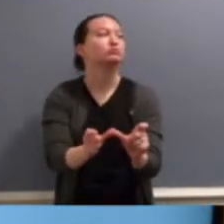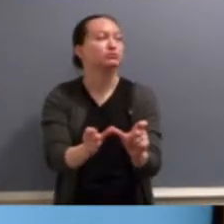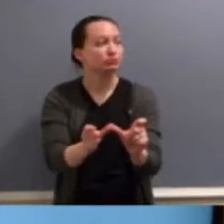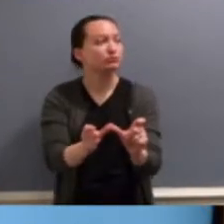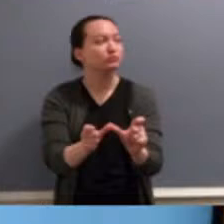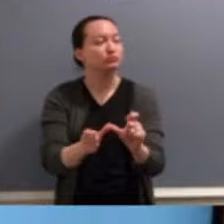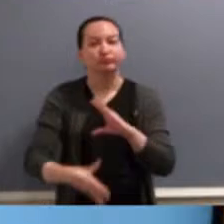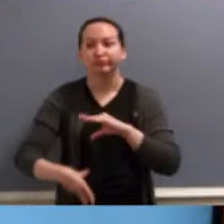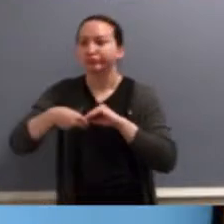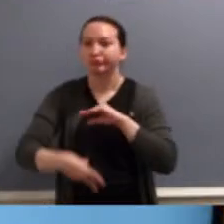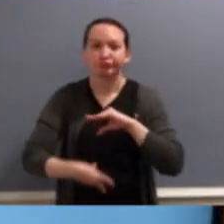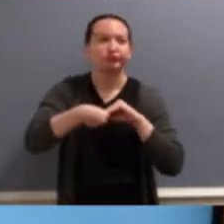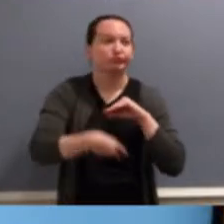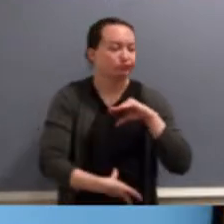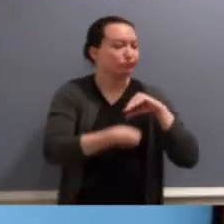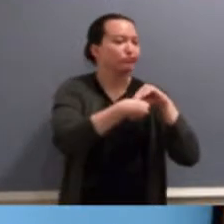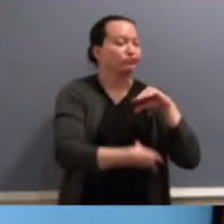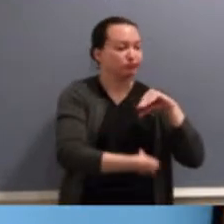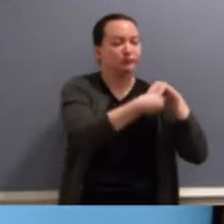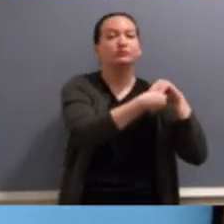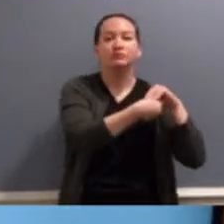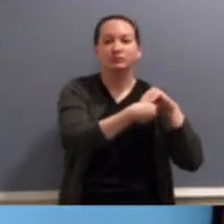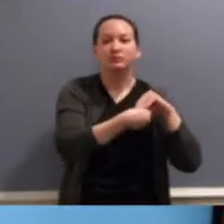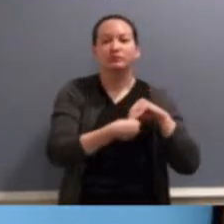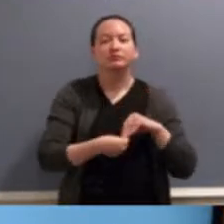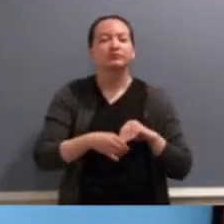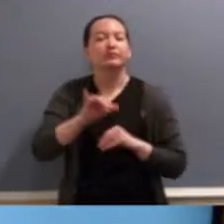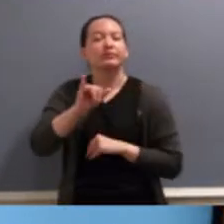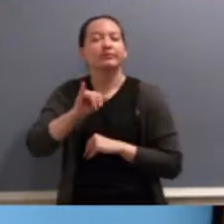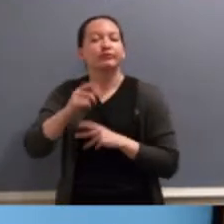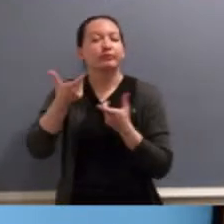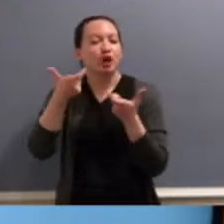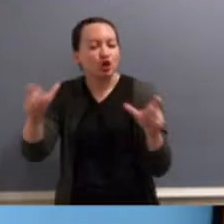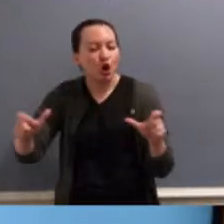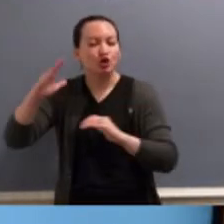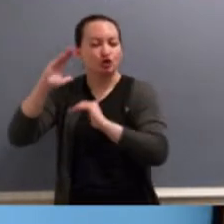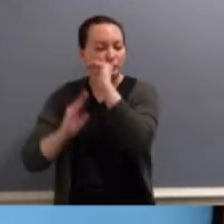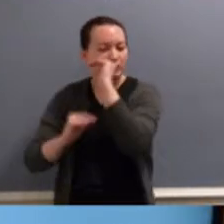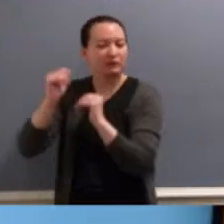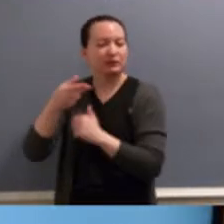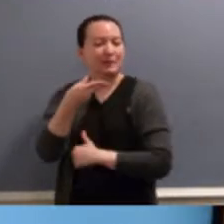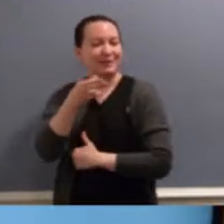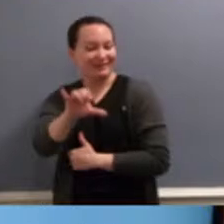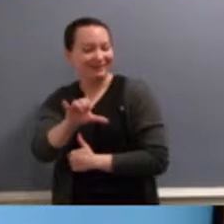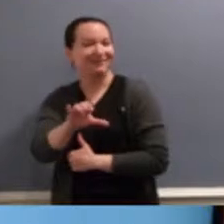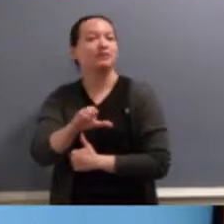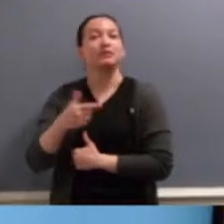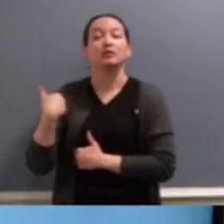add to the inventory of large sites in Hamilton County with which we can use to